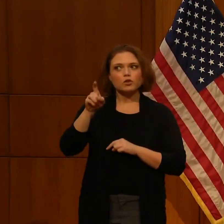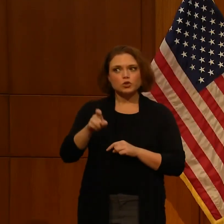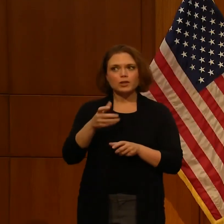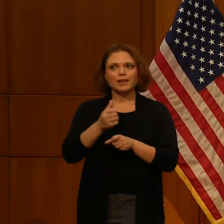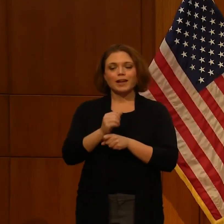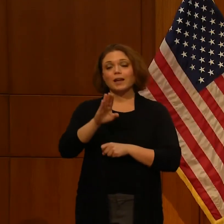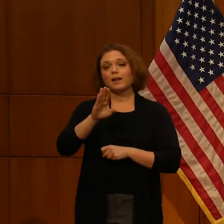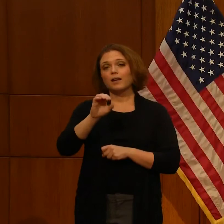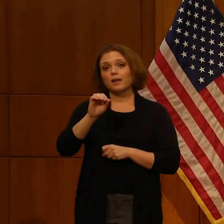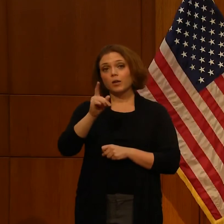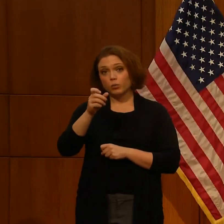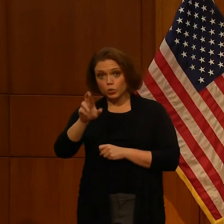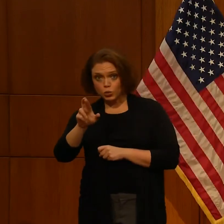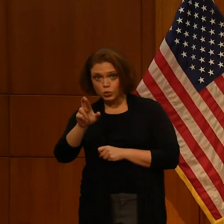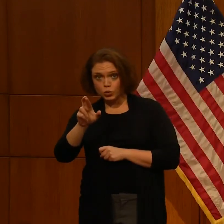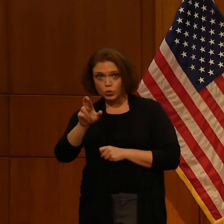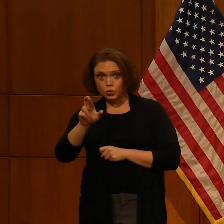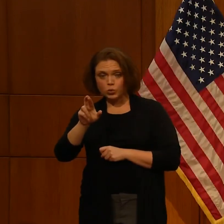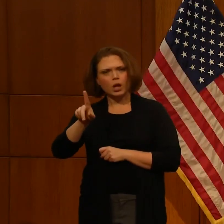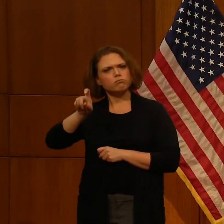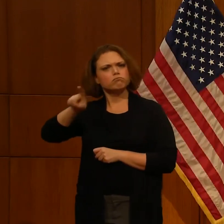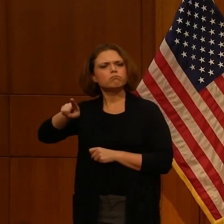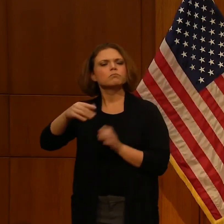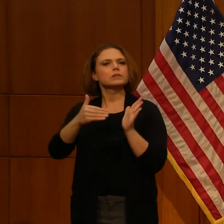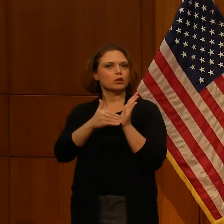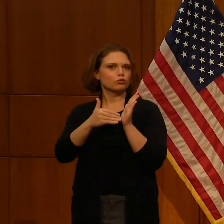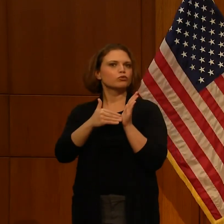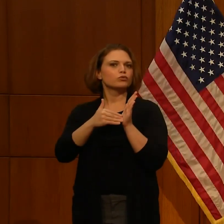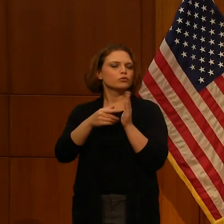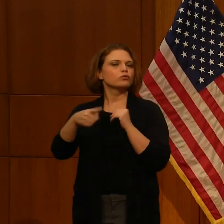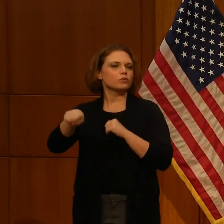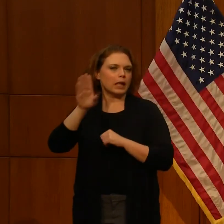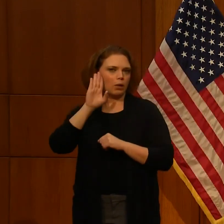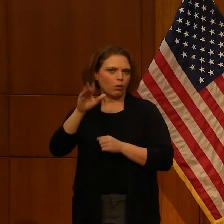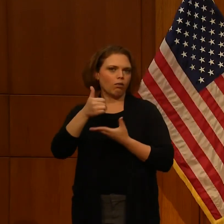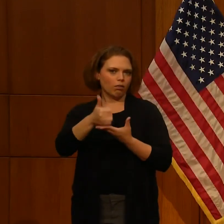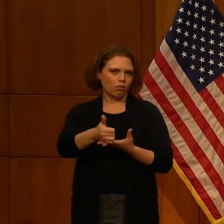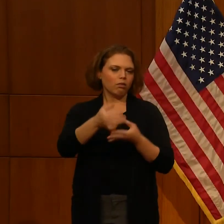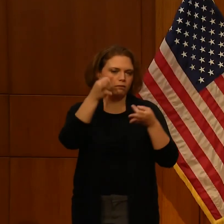QUALIFY, WHETHER YOU SHOULD RECEIVE A BOOSTER. PLEASE ASK YOUR PHYSICIAN OR YOUR PROVIDER